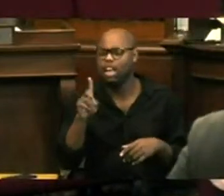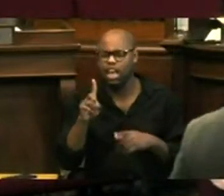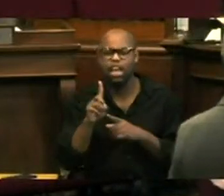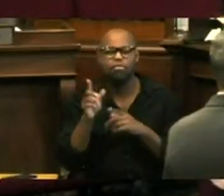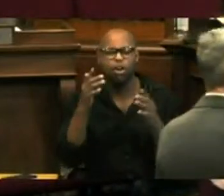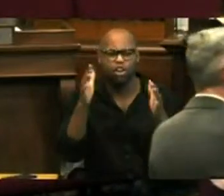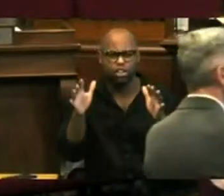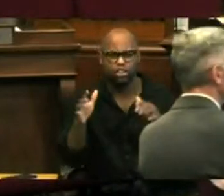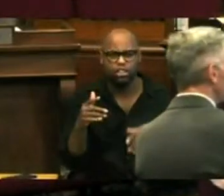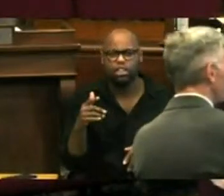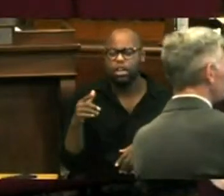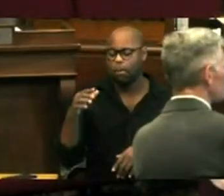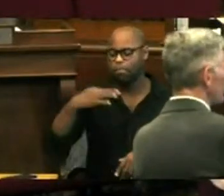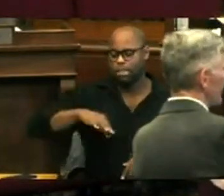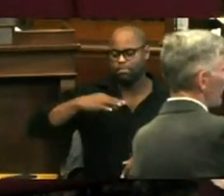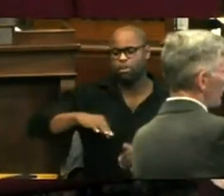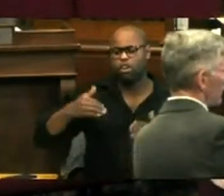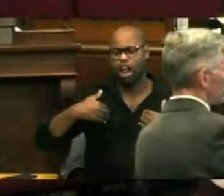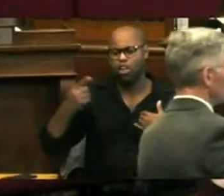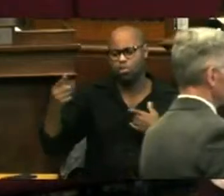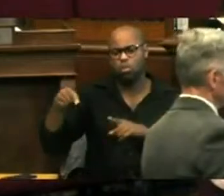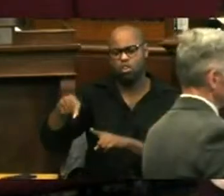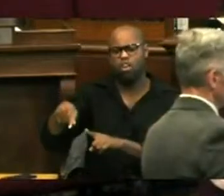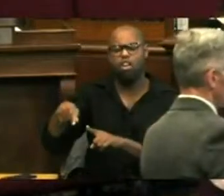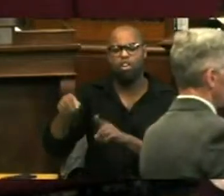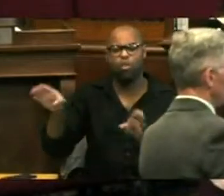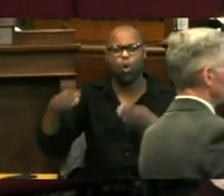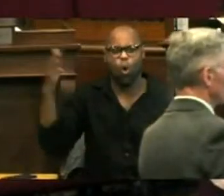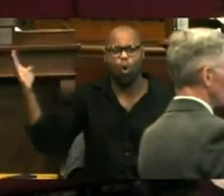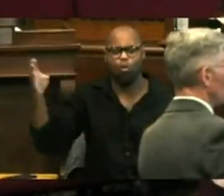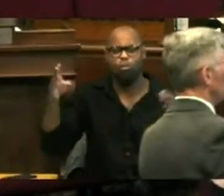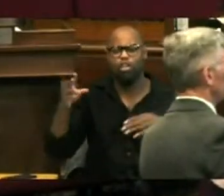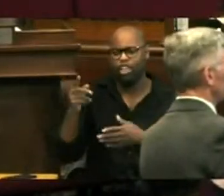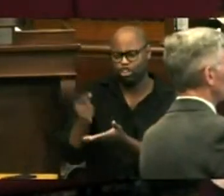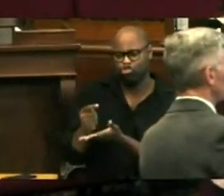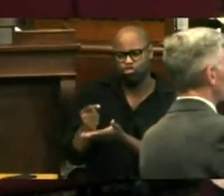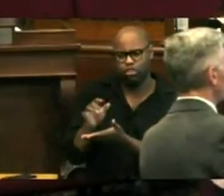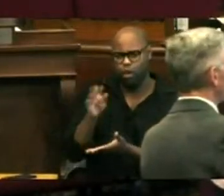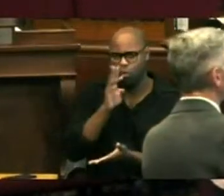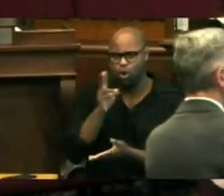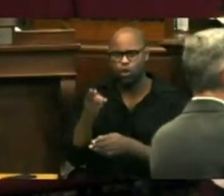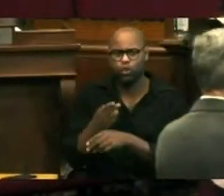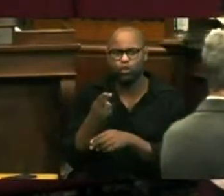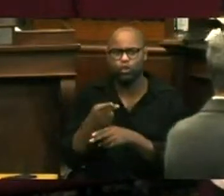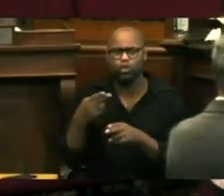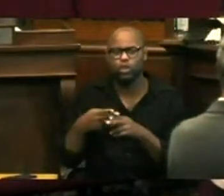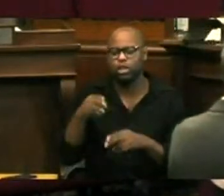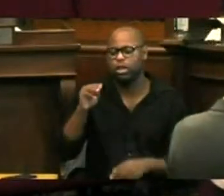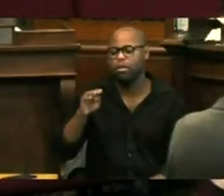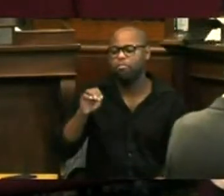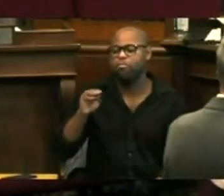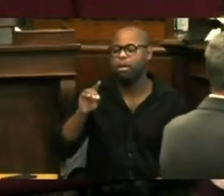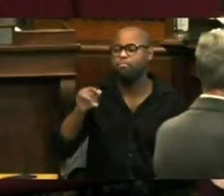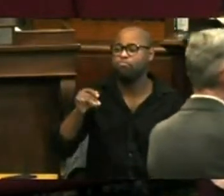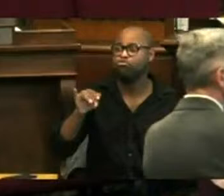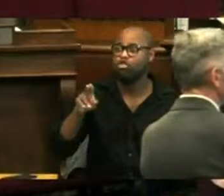but for instance, City of Pittsburgh actually has a Highland Park reservoir that is